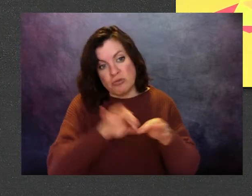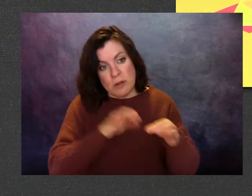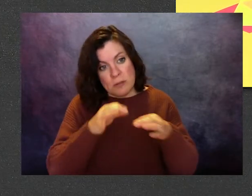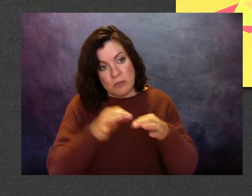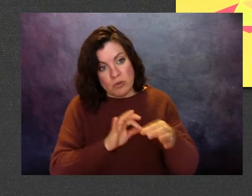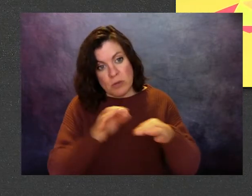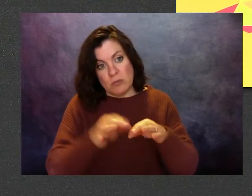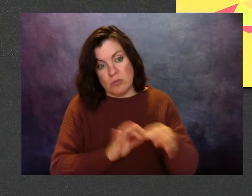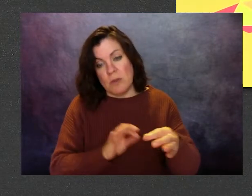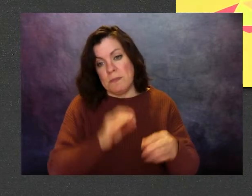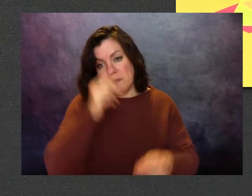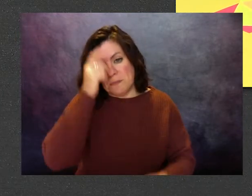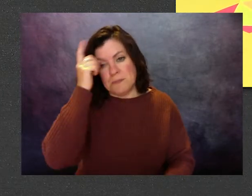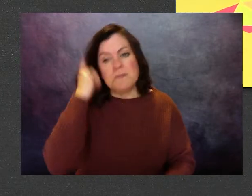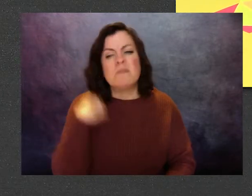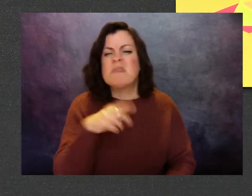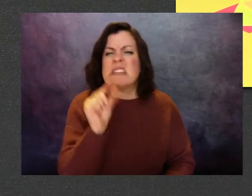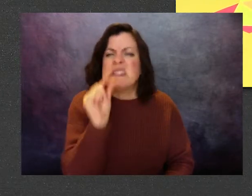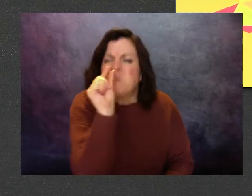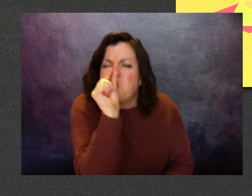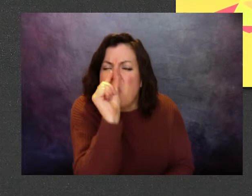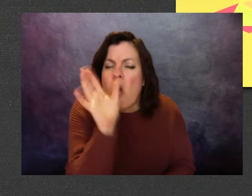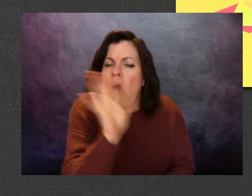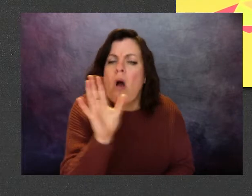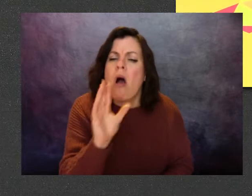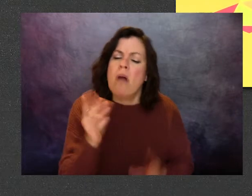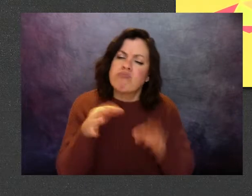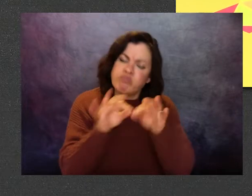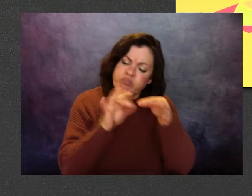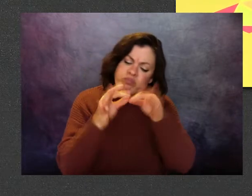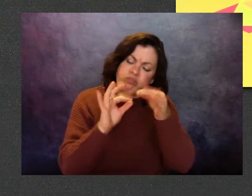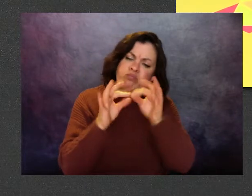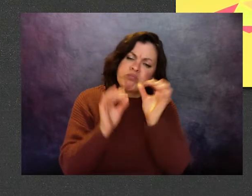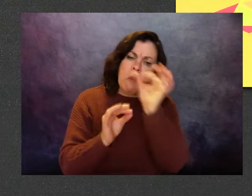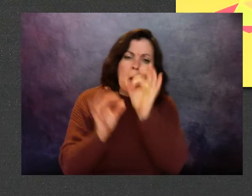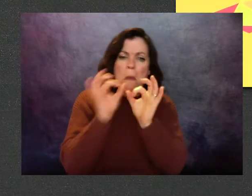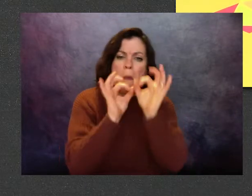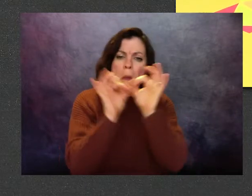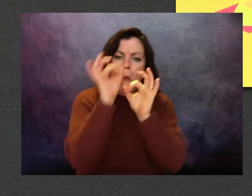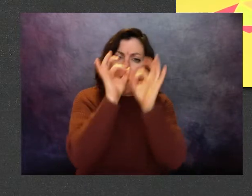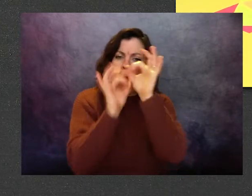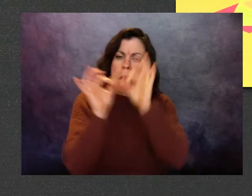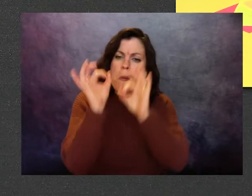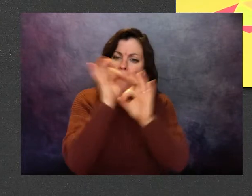Not super tiny though, because we're going to glue them. So I'm just ripping, ripping, ripping